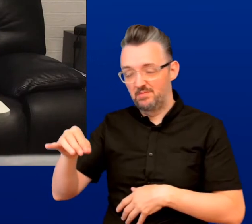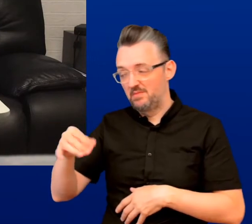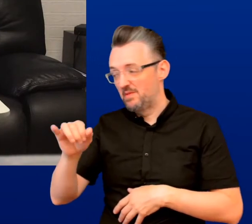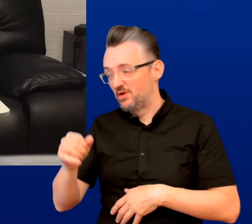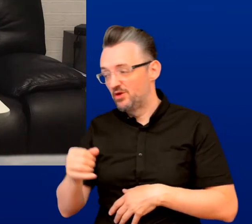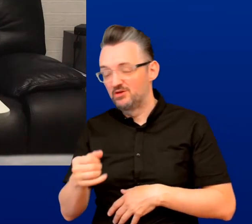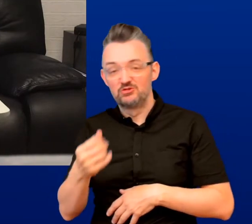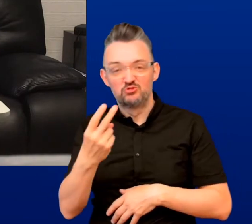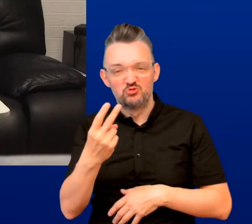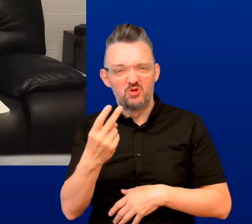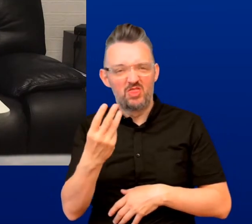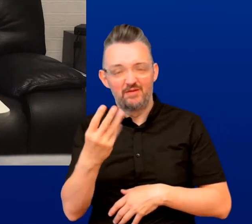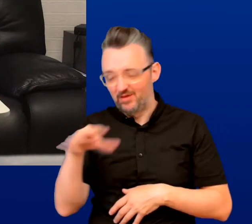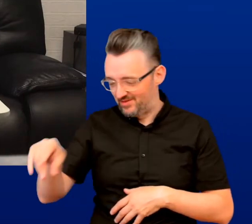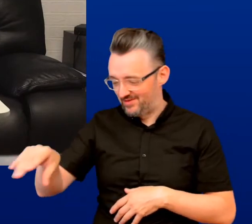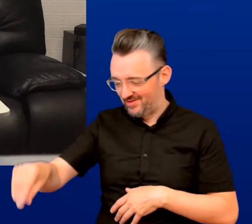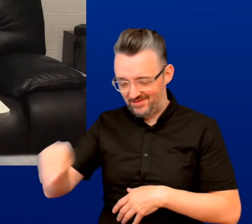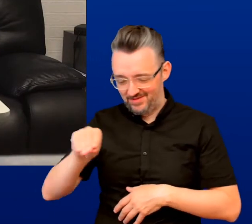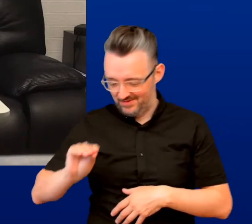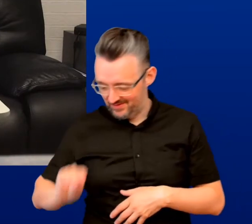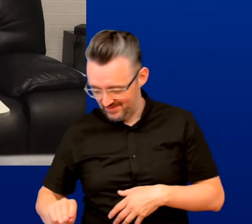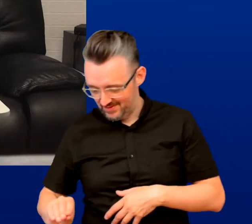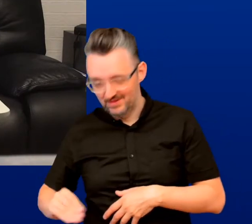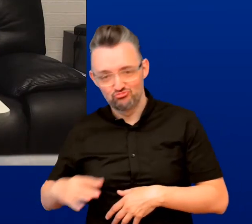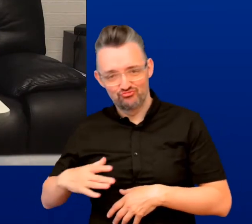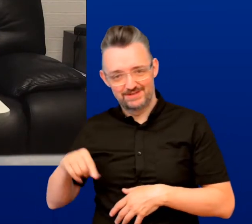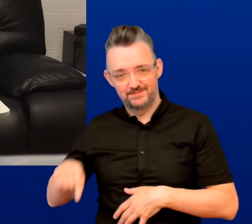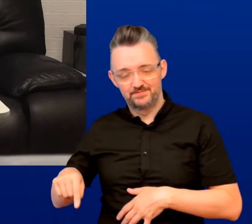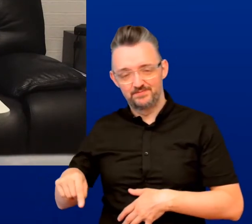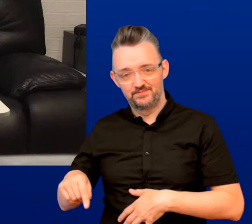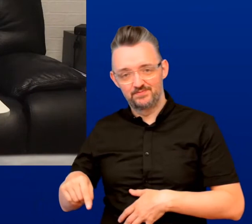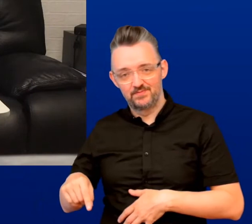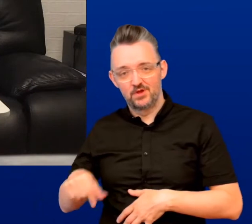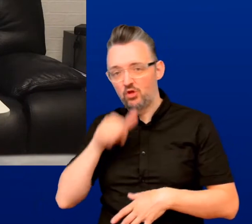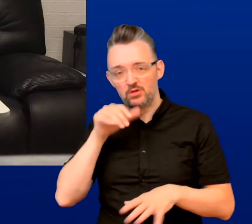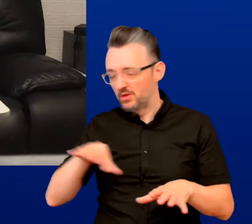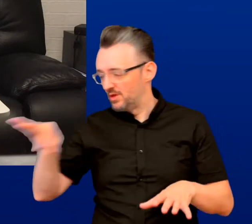and I just put them on the work surface so i'm not constantly going into the